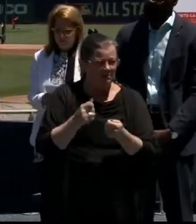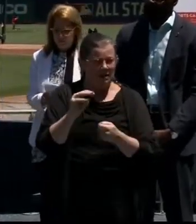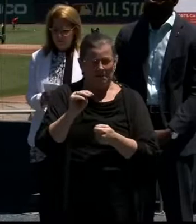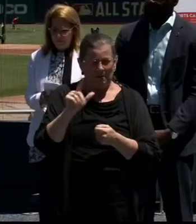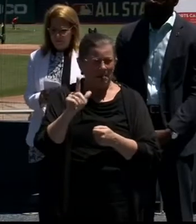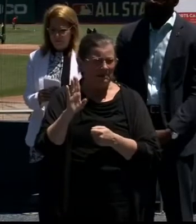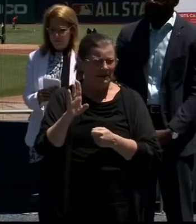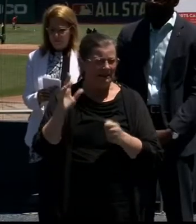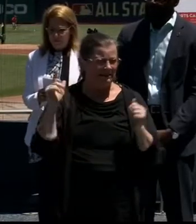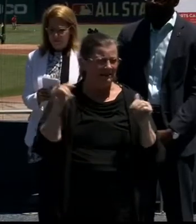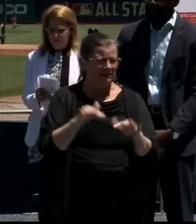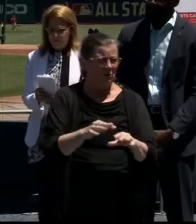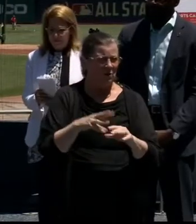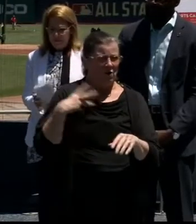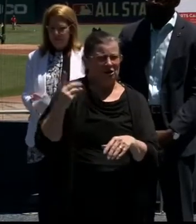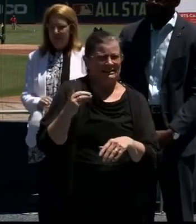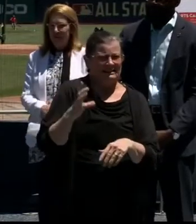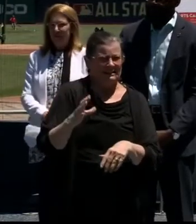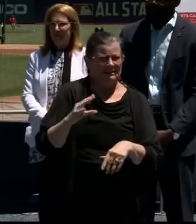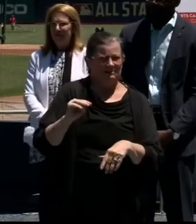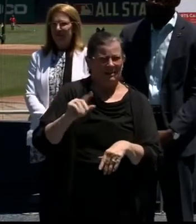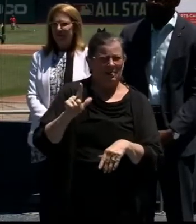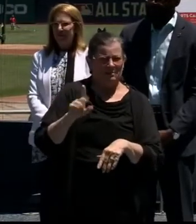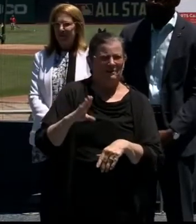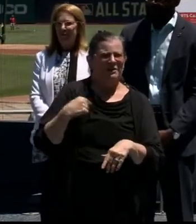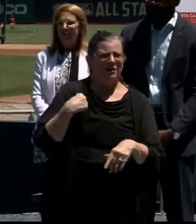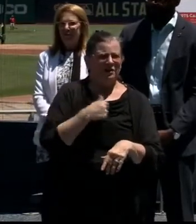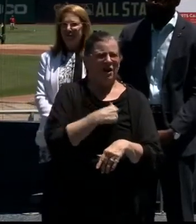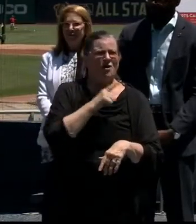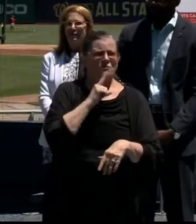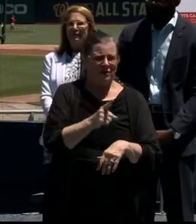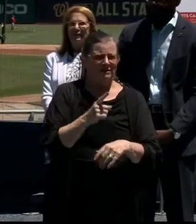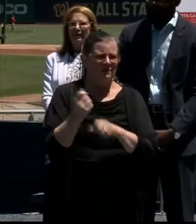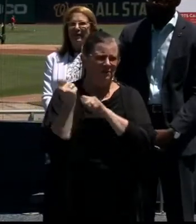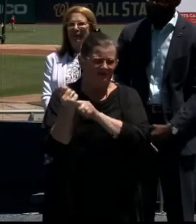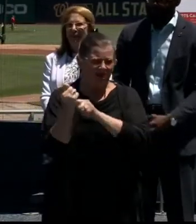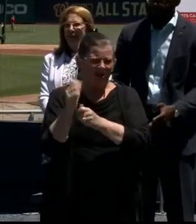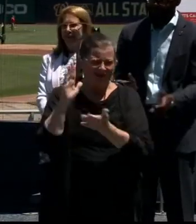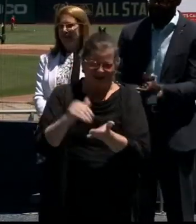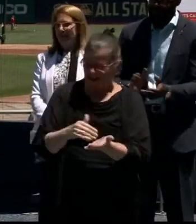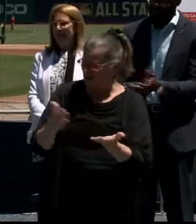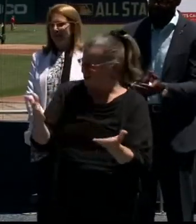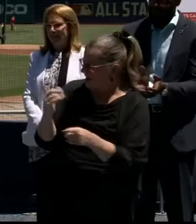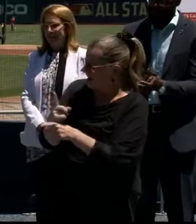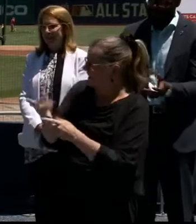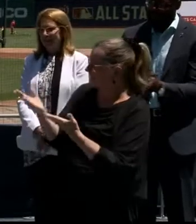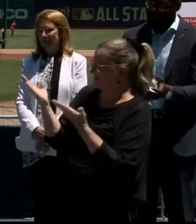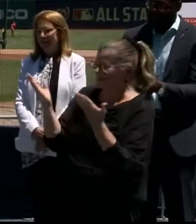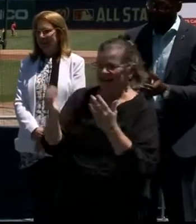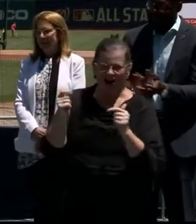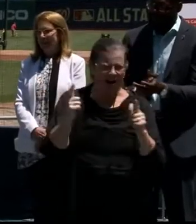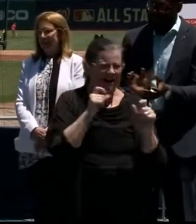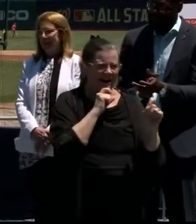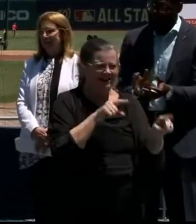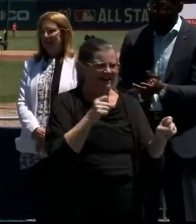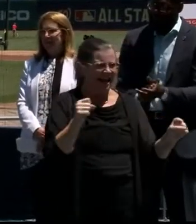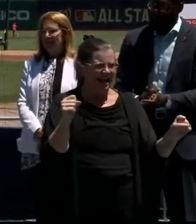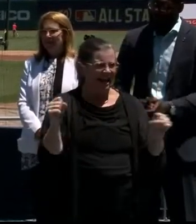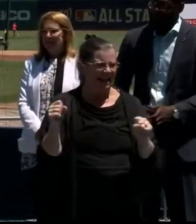LEAGUE BASEBALL THAT WE ARE A BASEBALL CITY, RIGHT, WASHINGTON? AND AGAIN